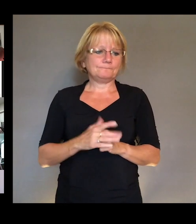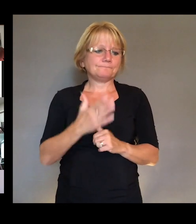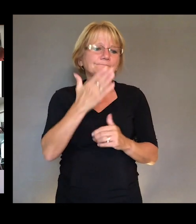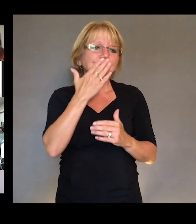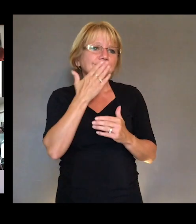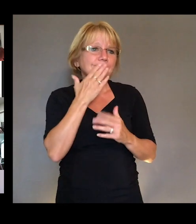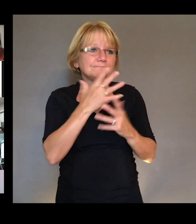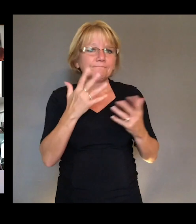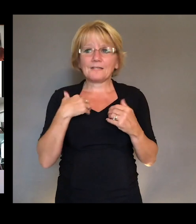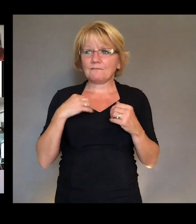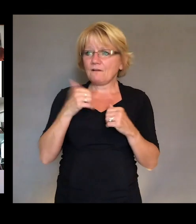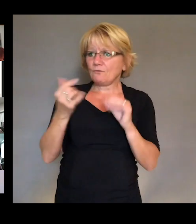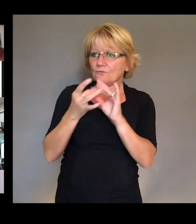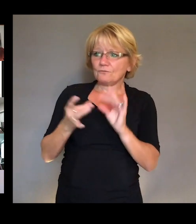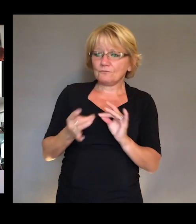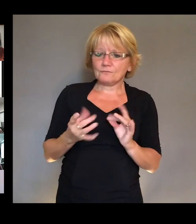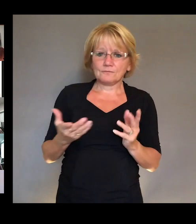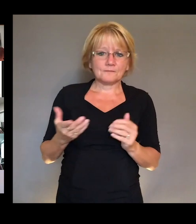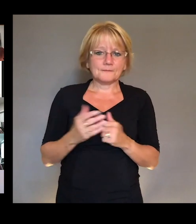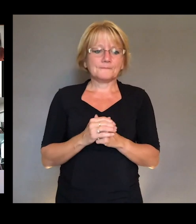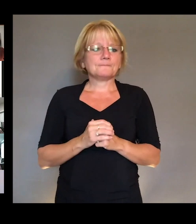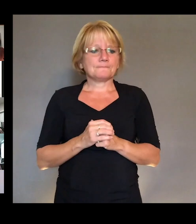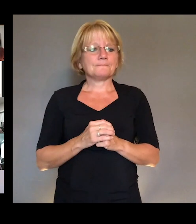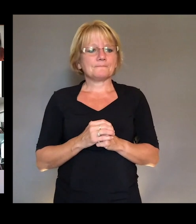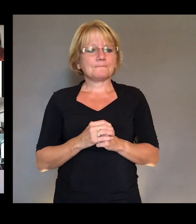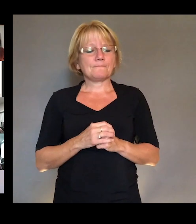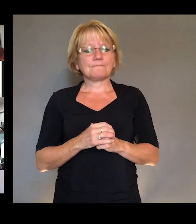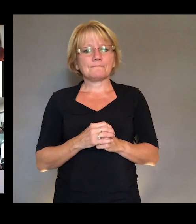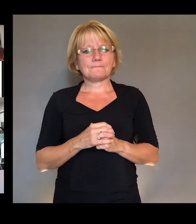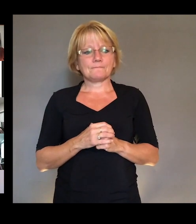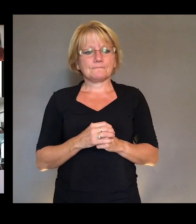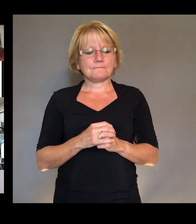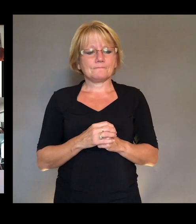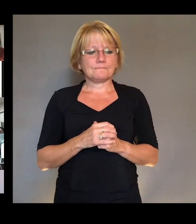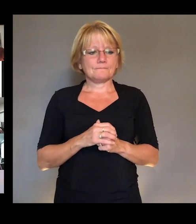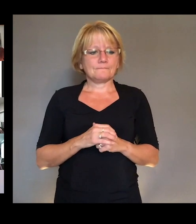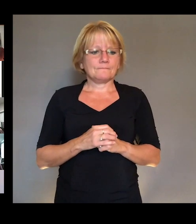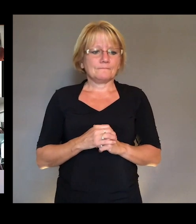Thank you very much. Anybody else want to chime in? I have another question for the panel if we don't.